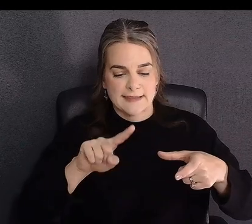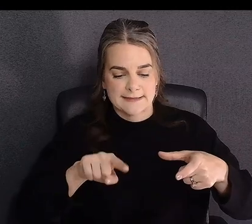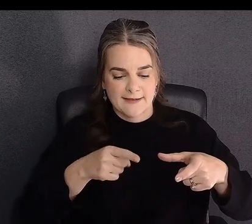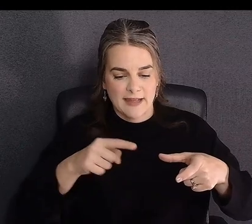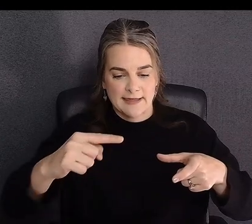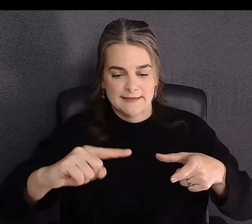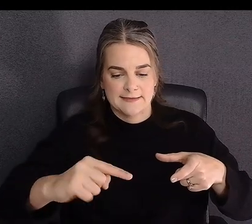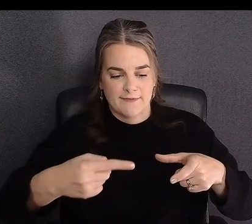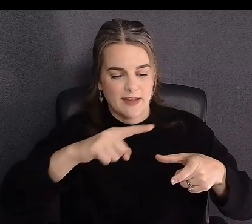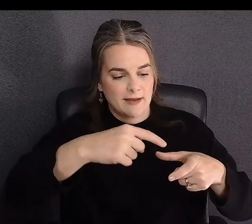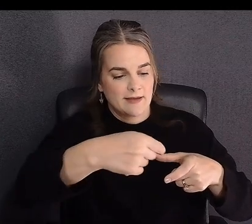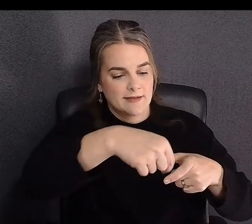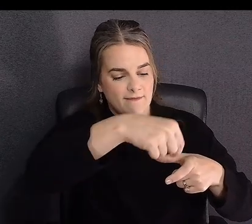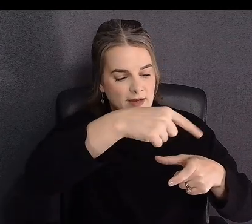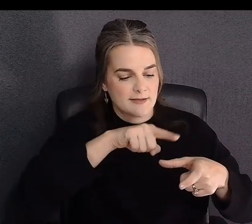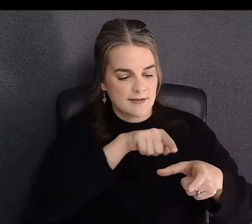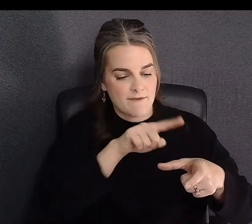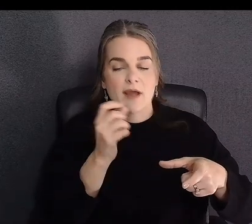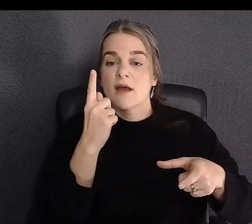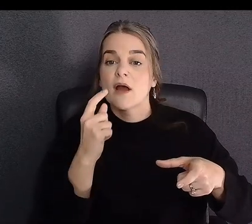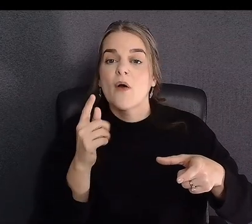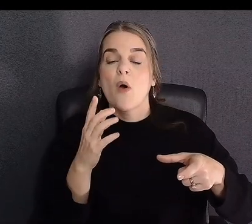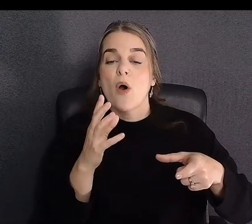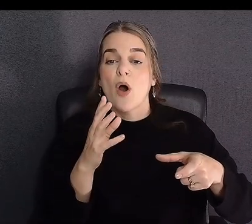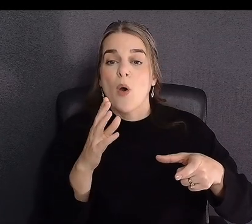divots in the side that your paintbrush can rest on, so that